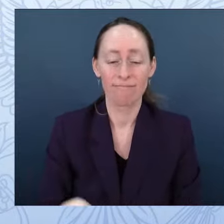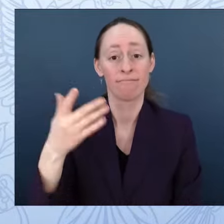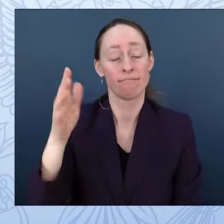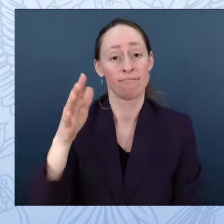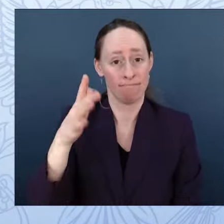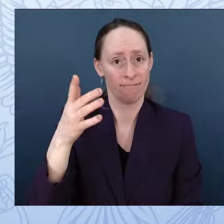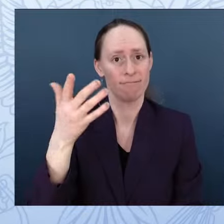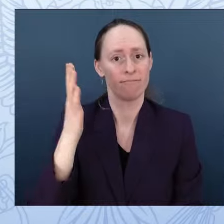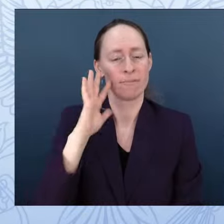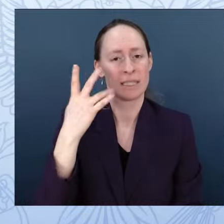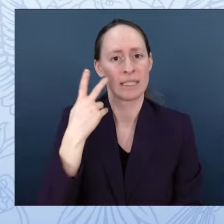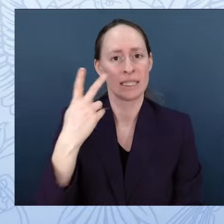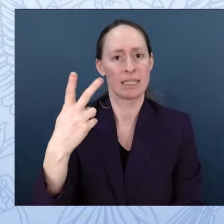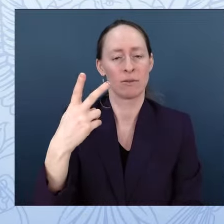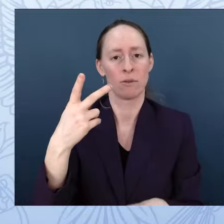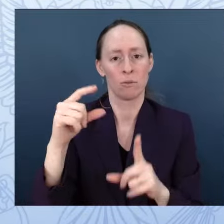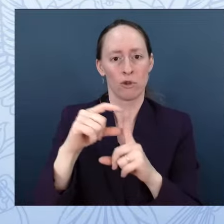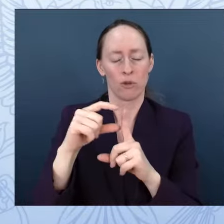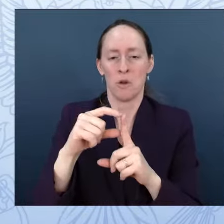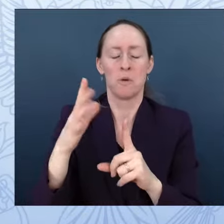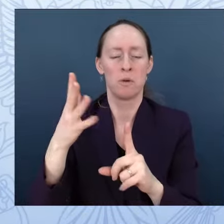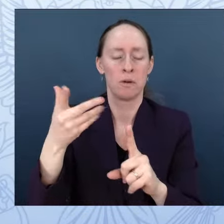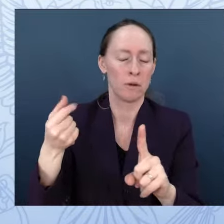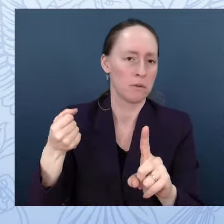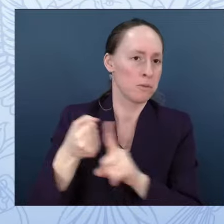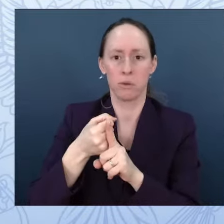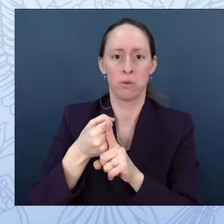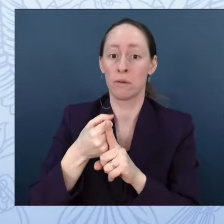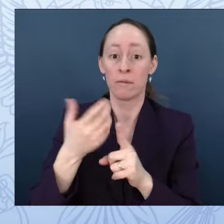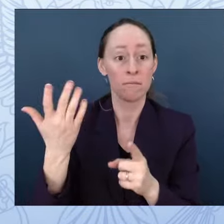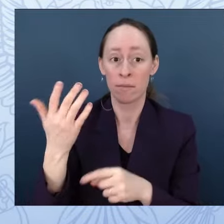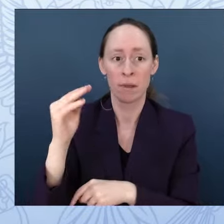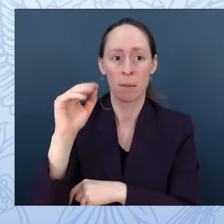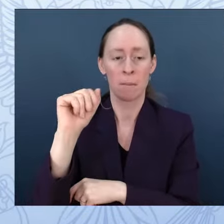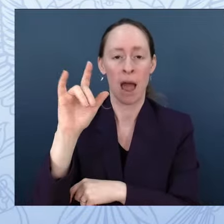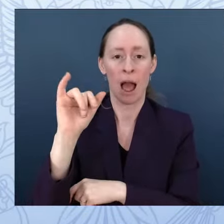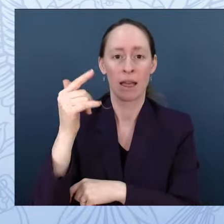stop malignant aggressive terminal cancer.